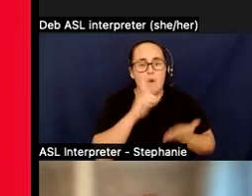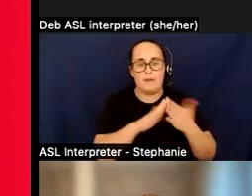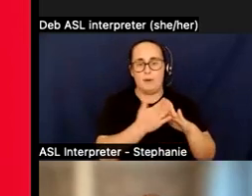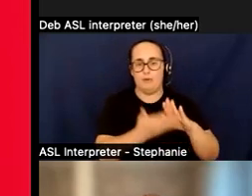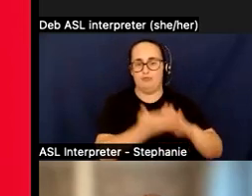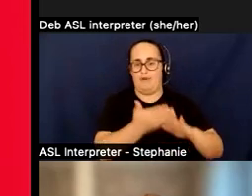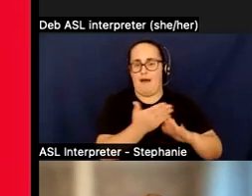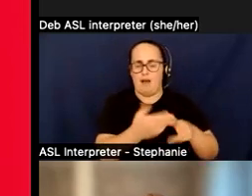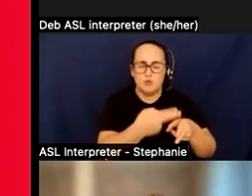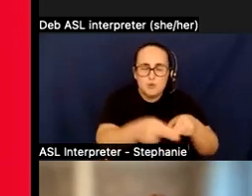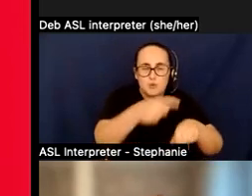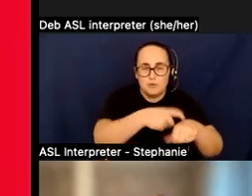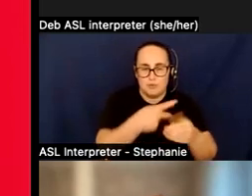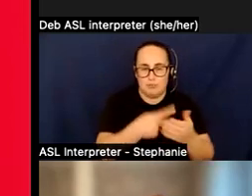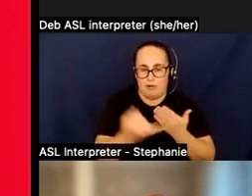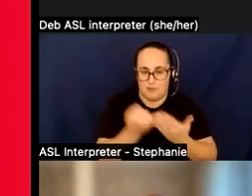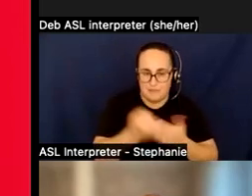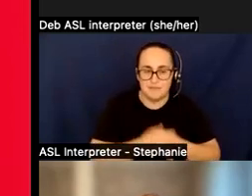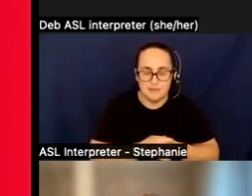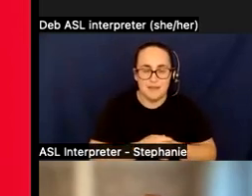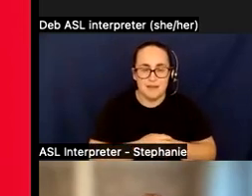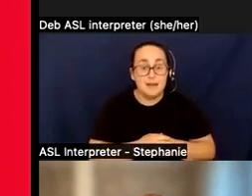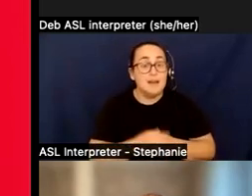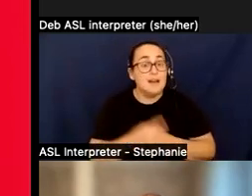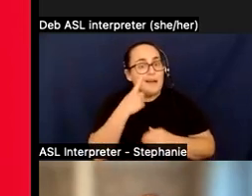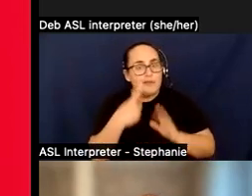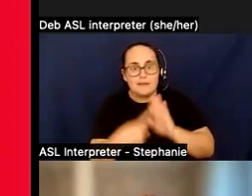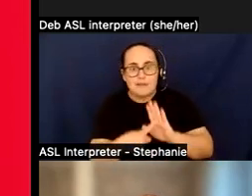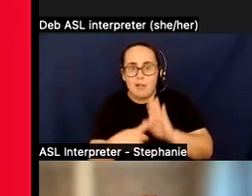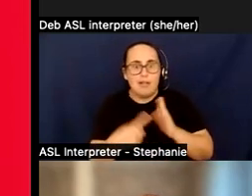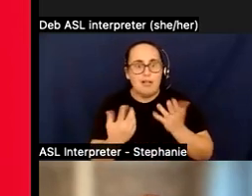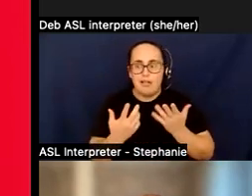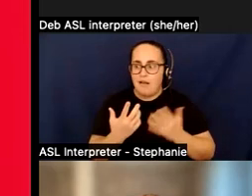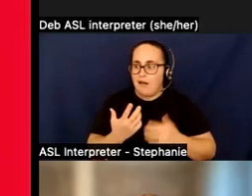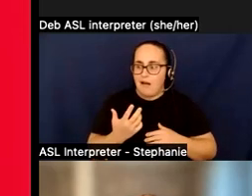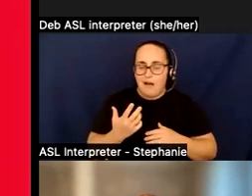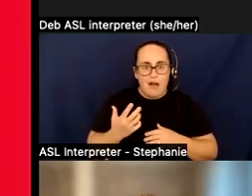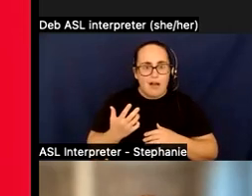nonprofit or charitable organizations, grassroots organizations or cultural groups